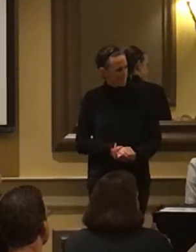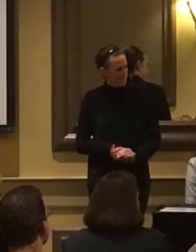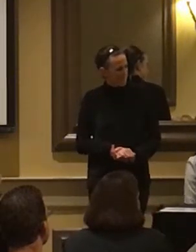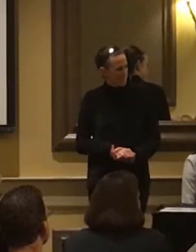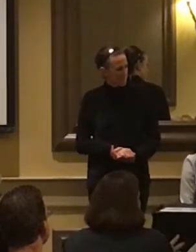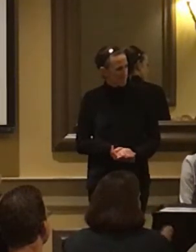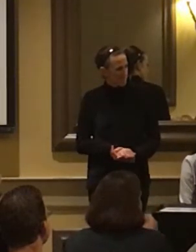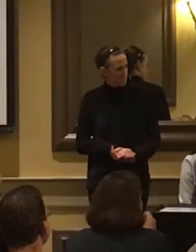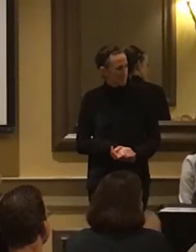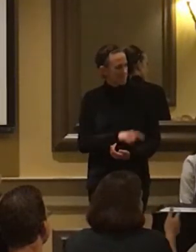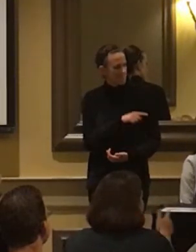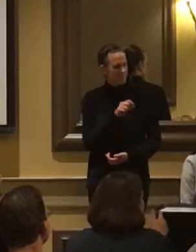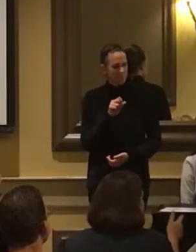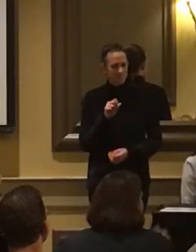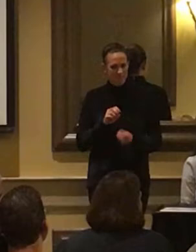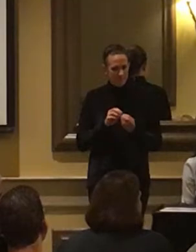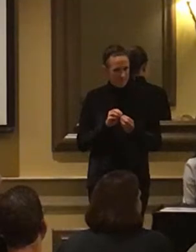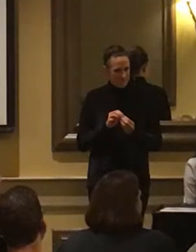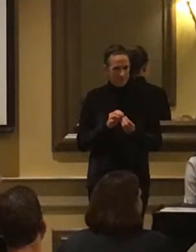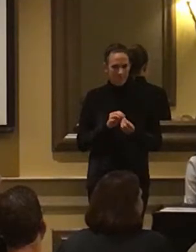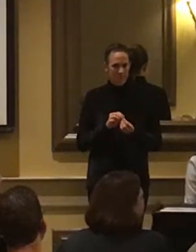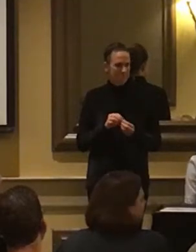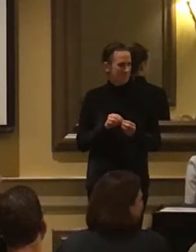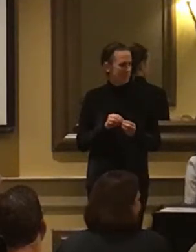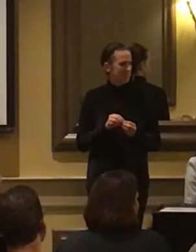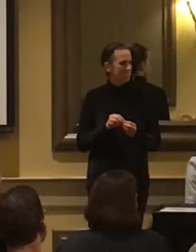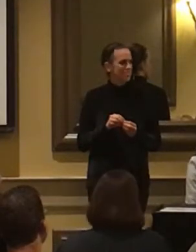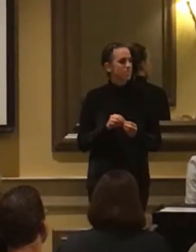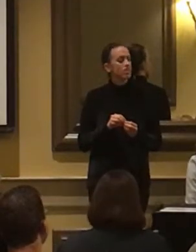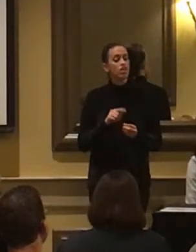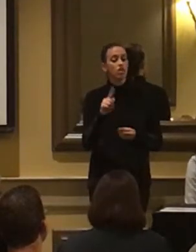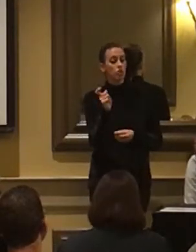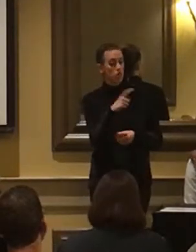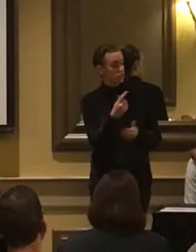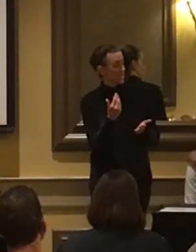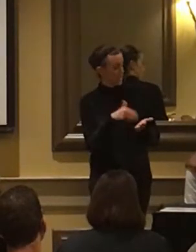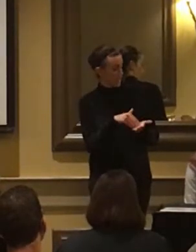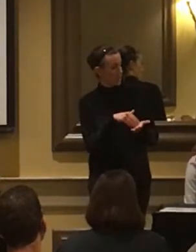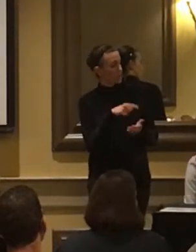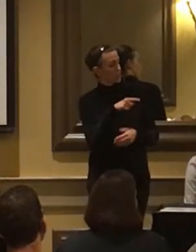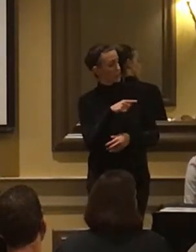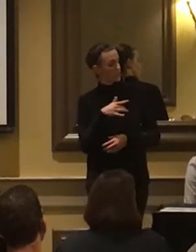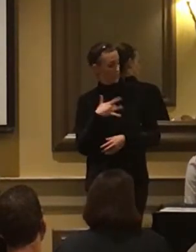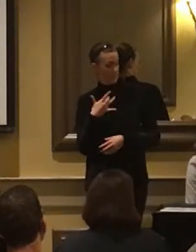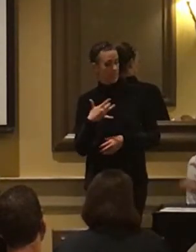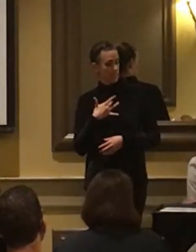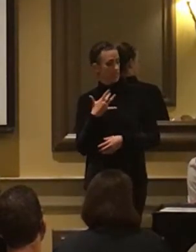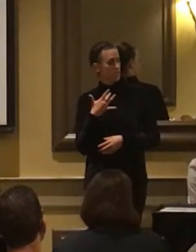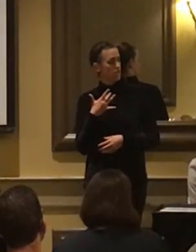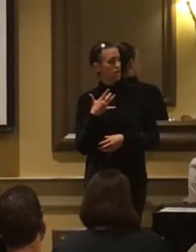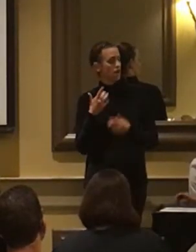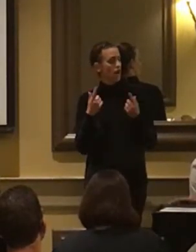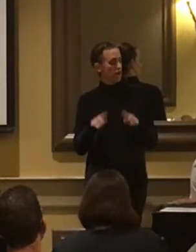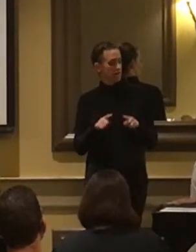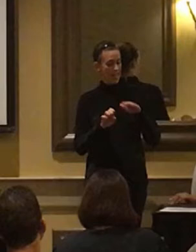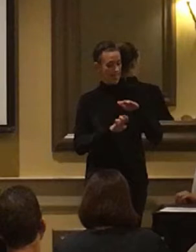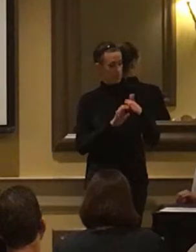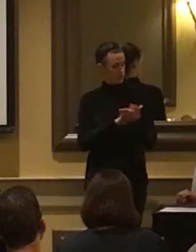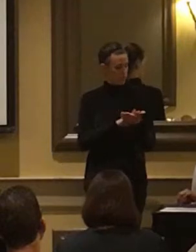(BACKGROUND CHATTER) The question is did you feel the support you had at elementary school and middle school